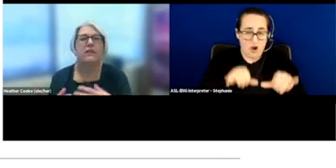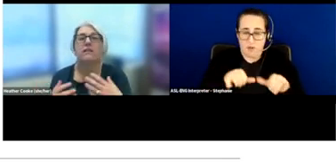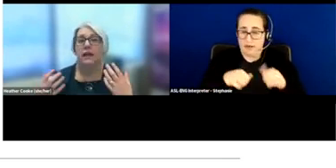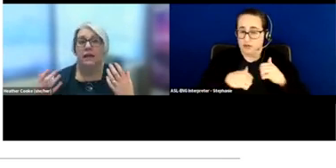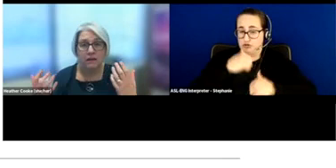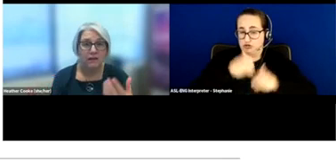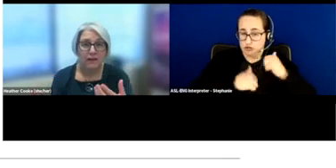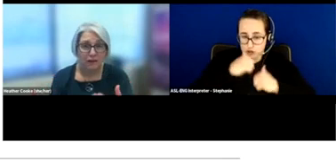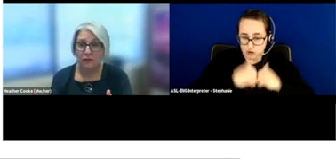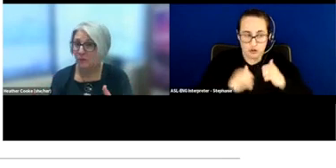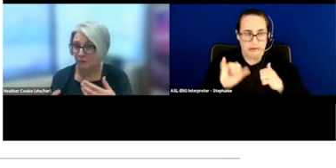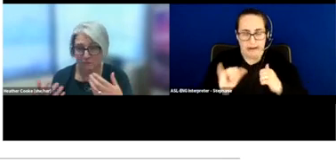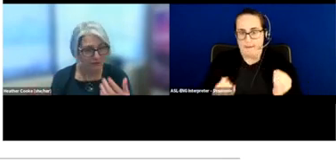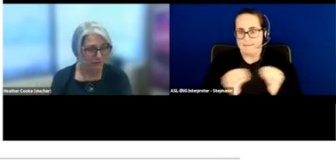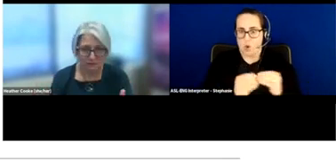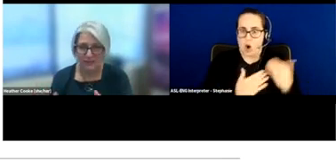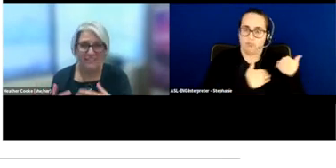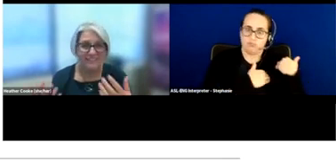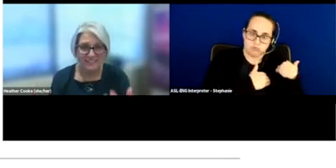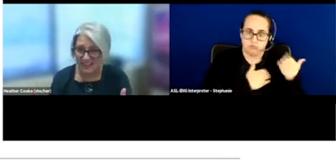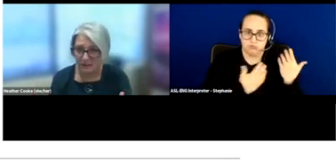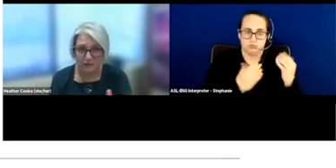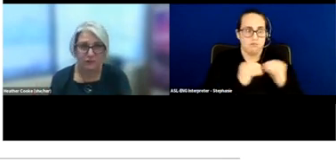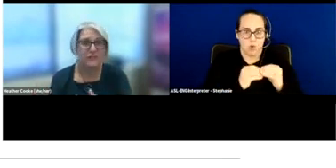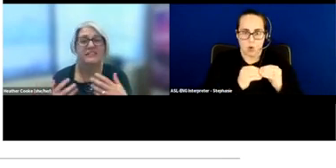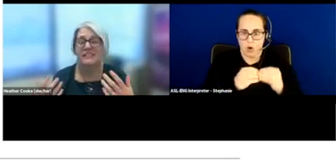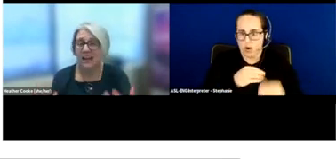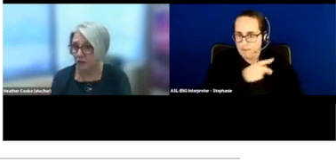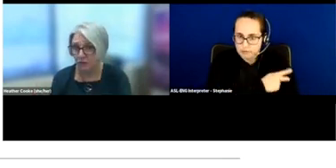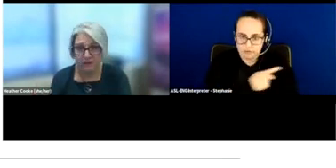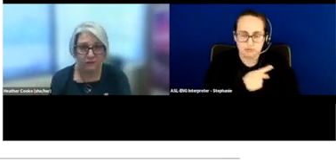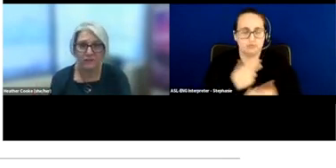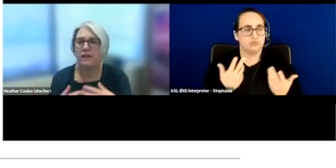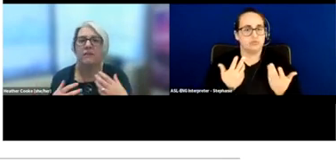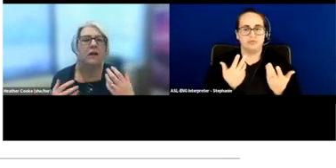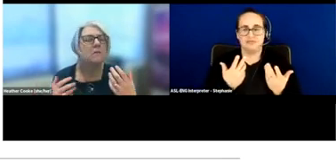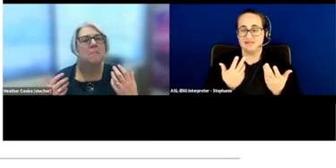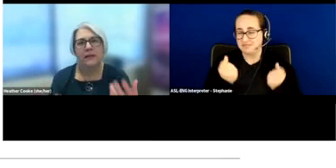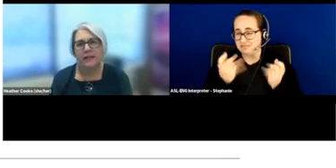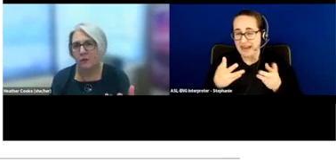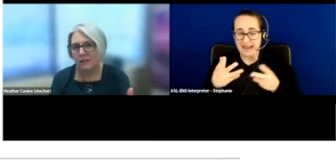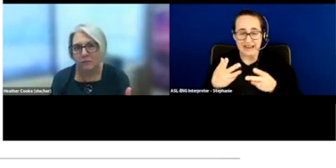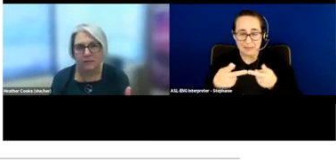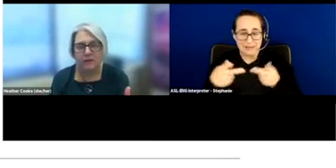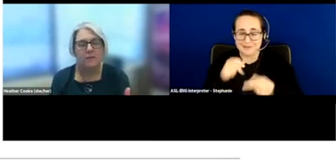So things like the health, human resource crisis, the staffing shortages, the under resourcing, the increased resident